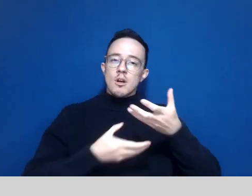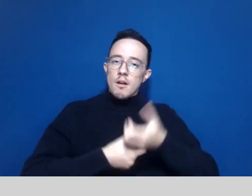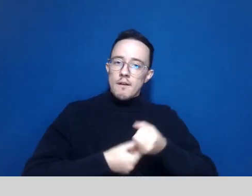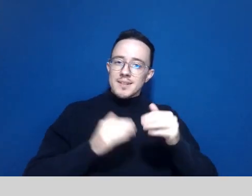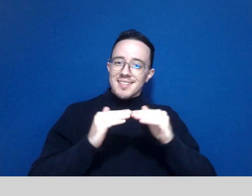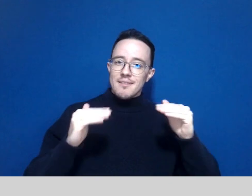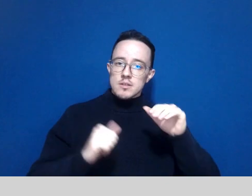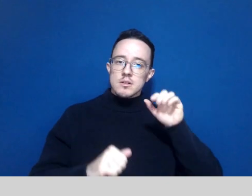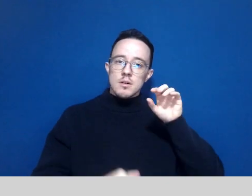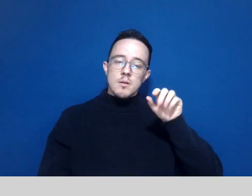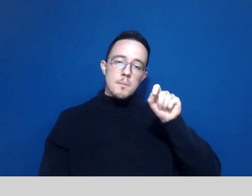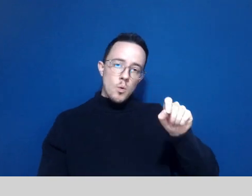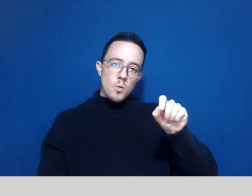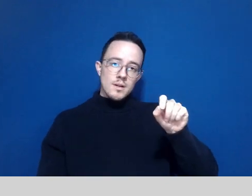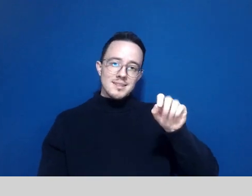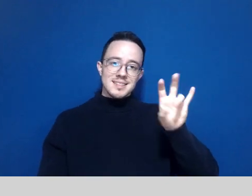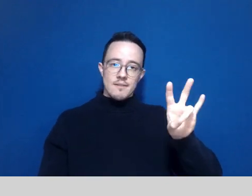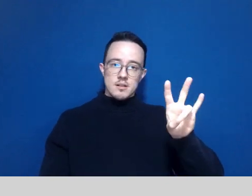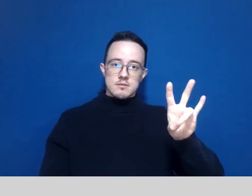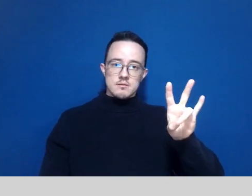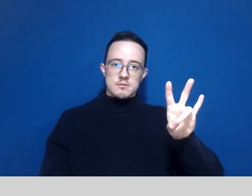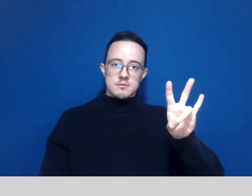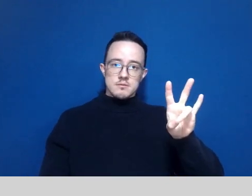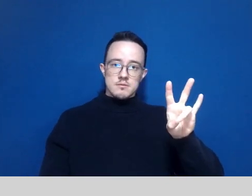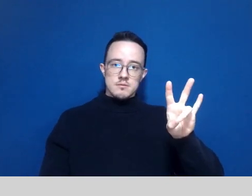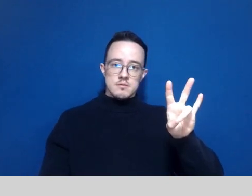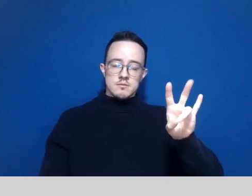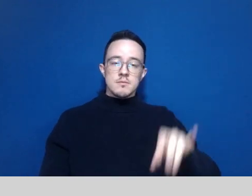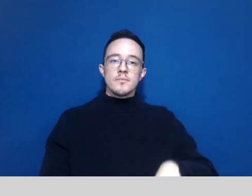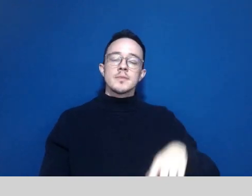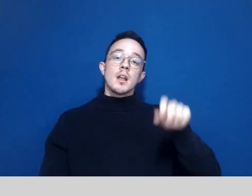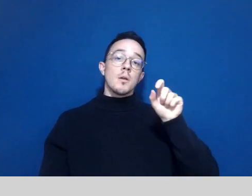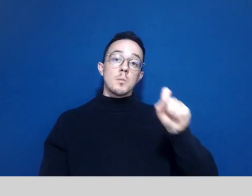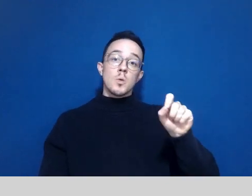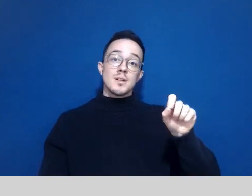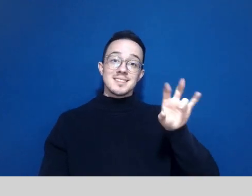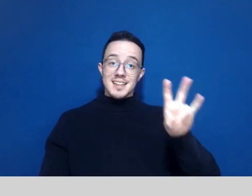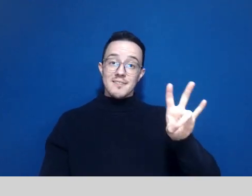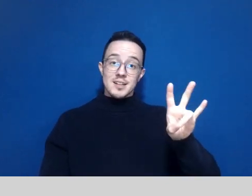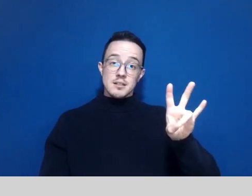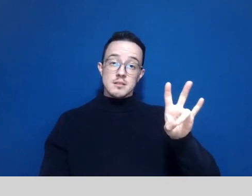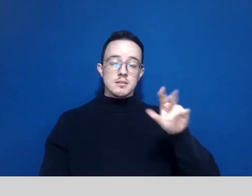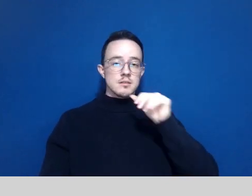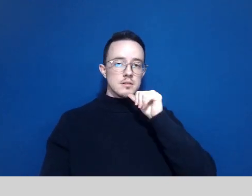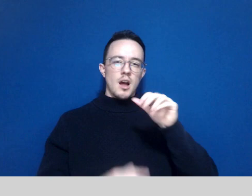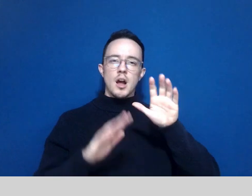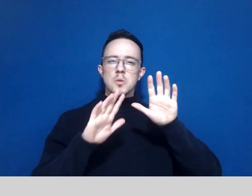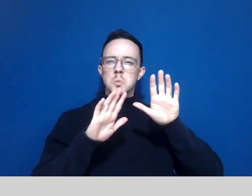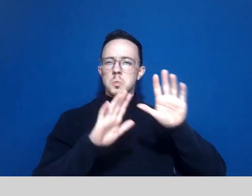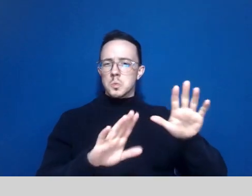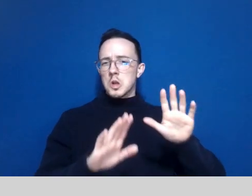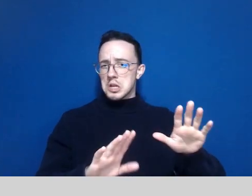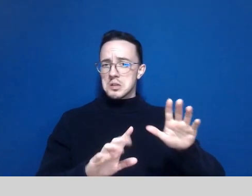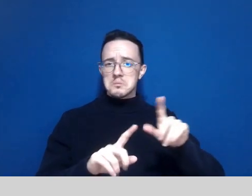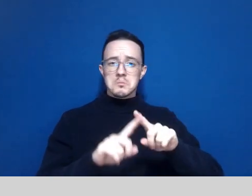and the confidence level is 0.7. From what I can tell 0.7 is actually,